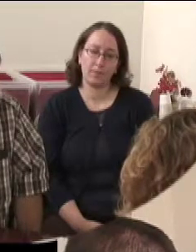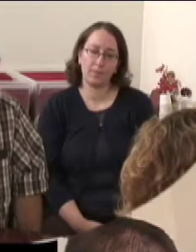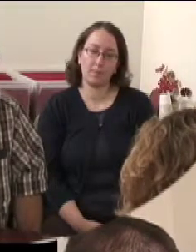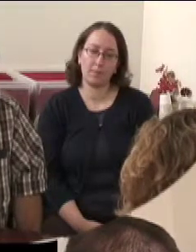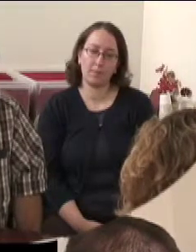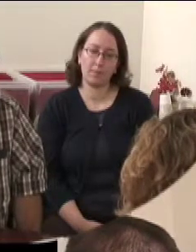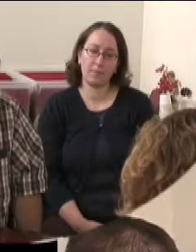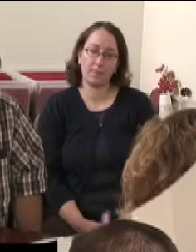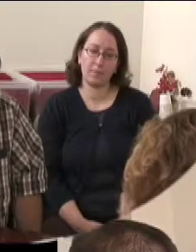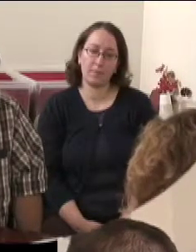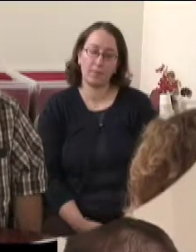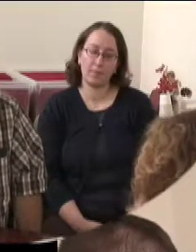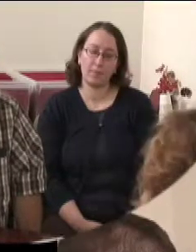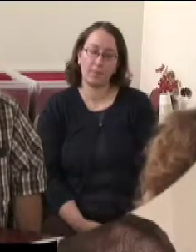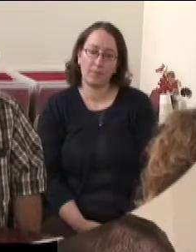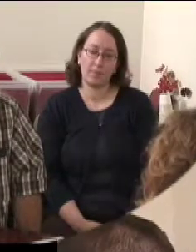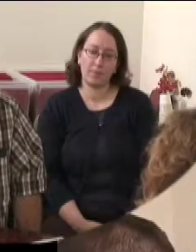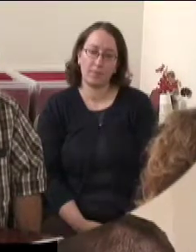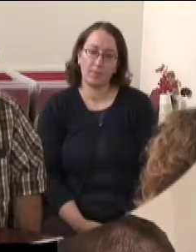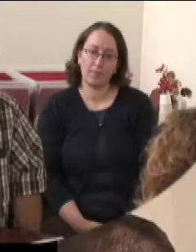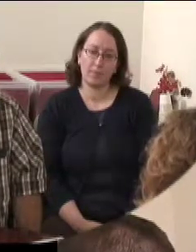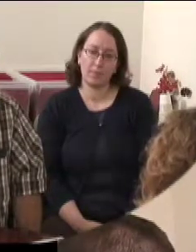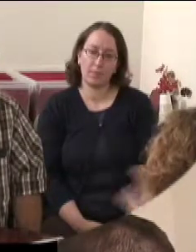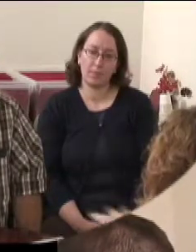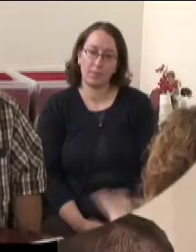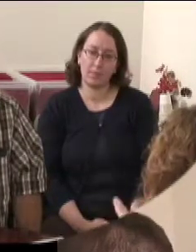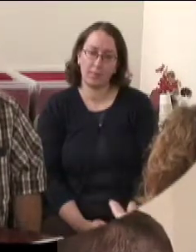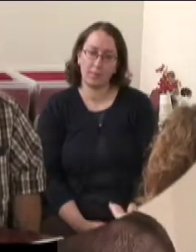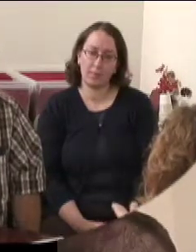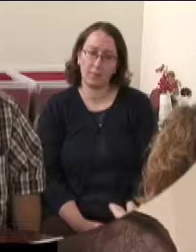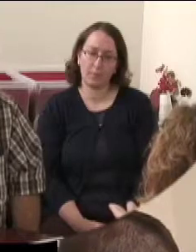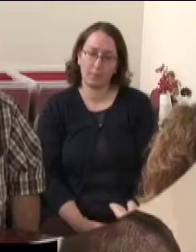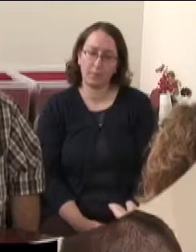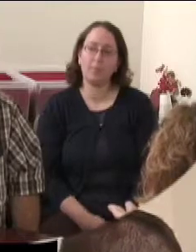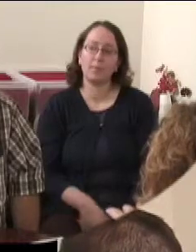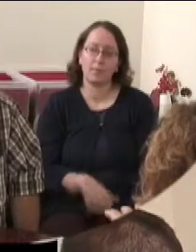I guess it's a two-year thing she qualifies for.